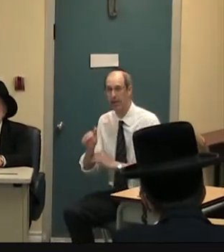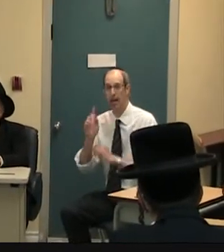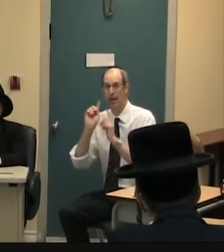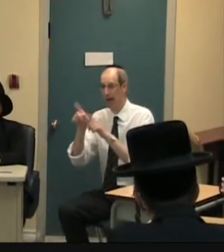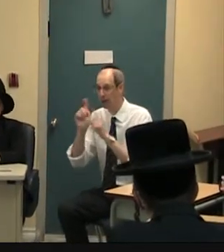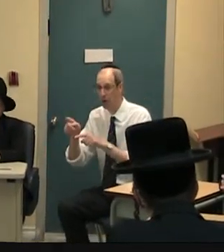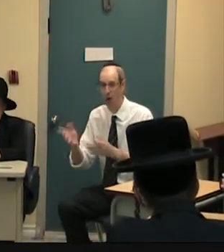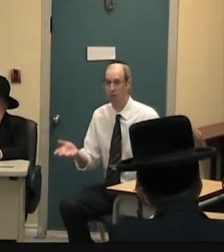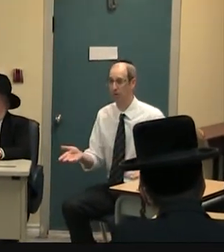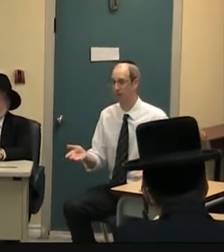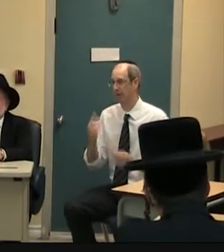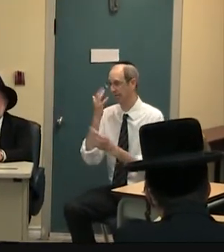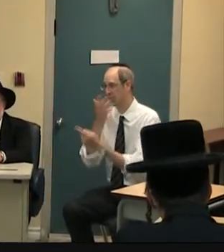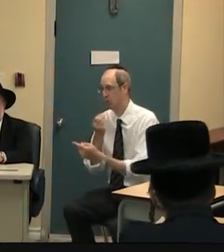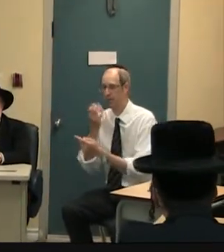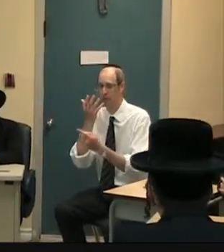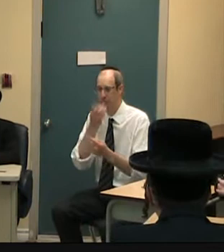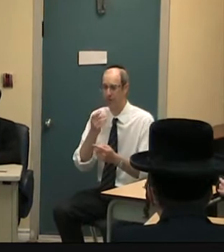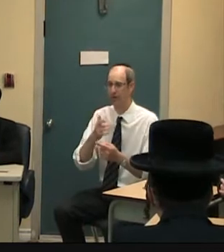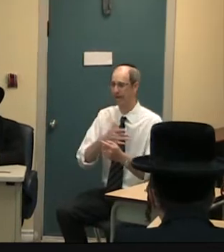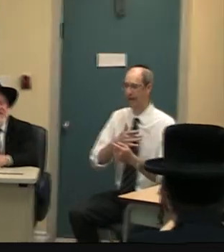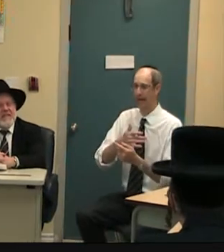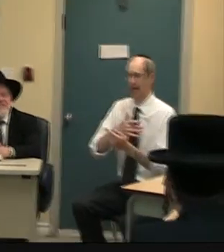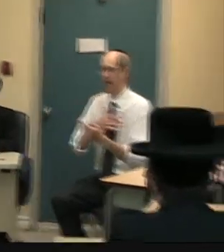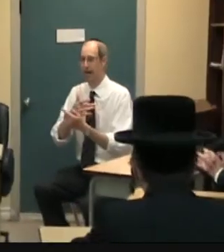and they're all beautiful and they're all touching but just the deep i